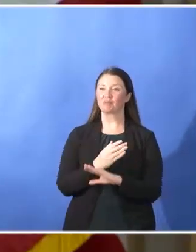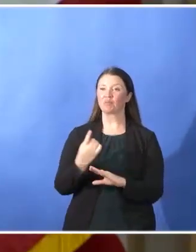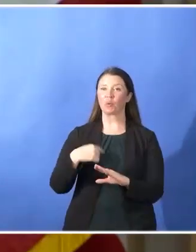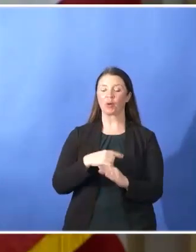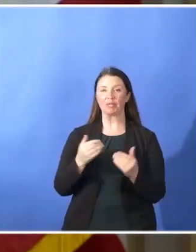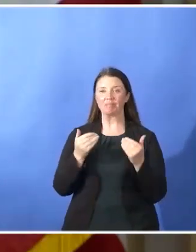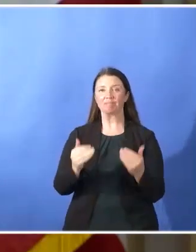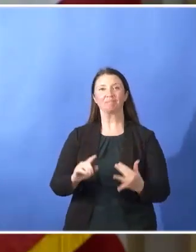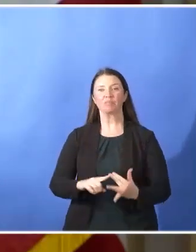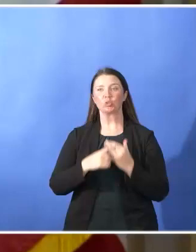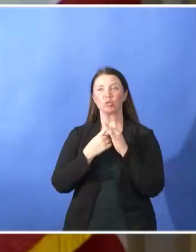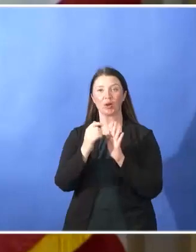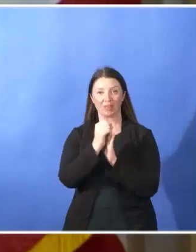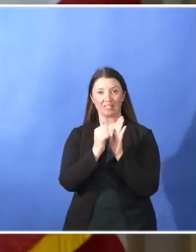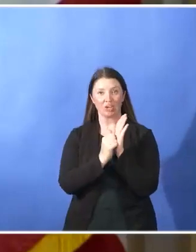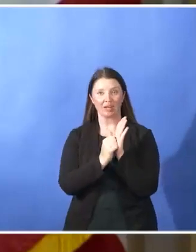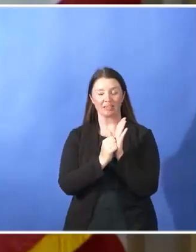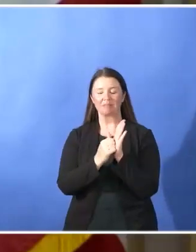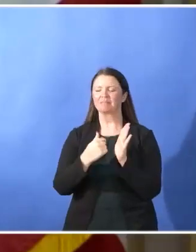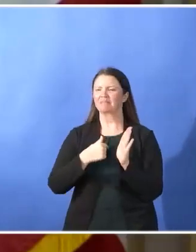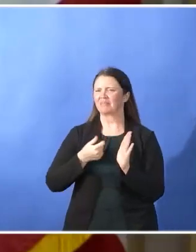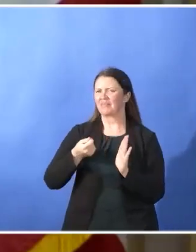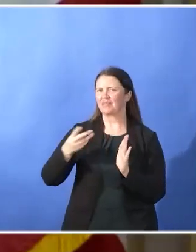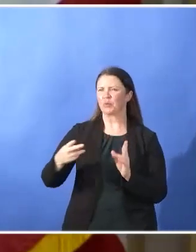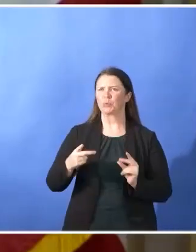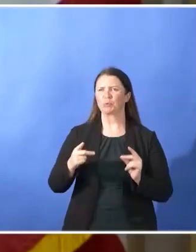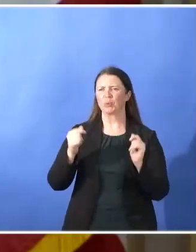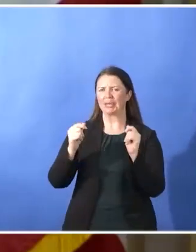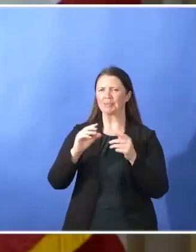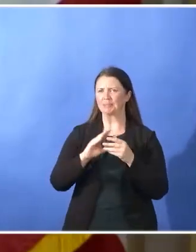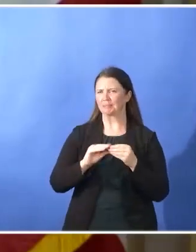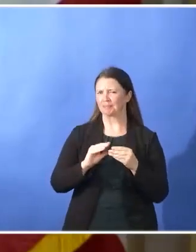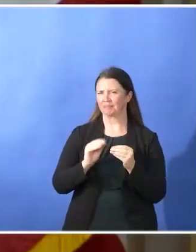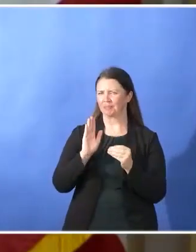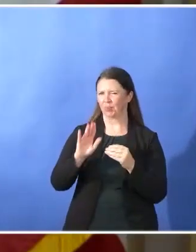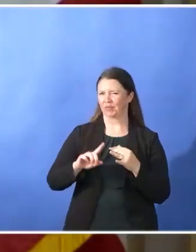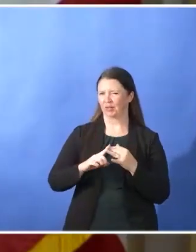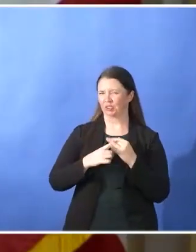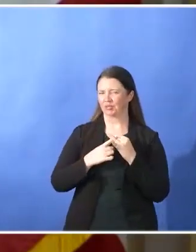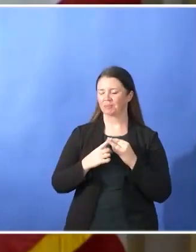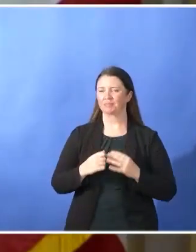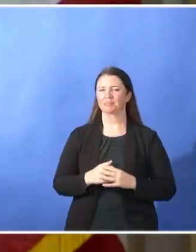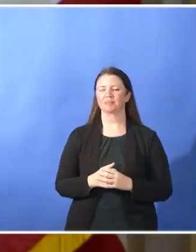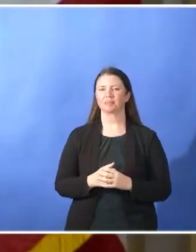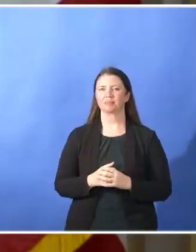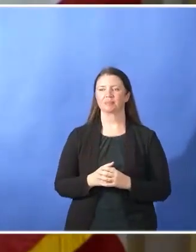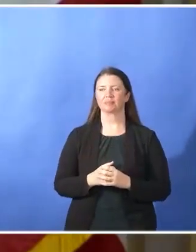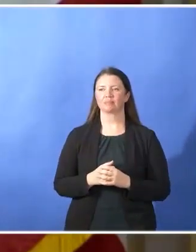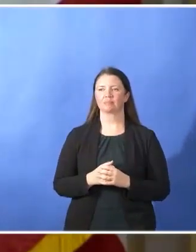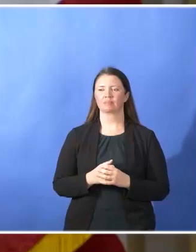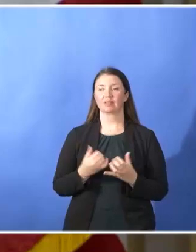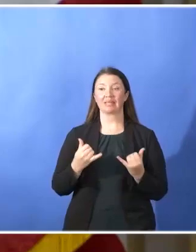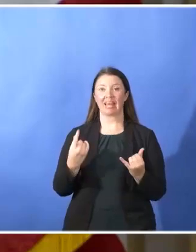HAVE A FEW QUICK WORDS. I THINK ALL OF US HAVE OUR EYES